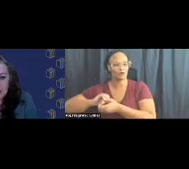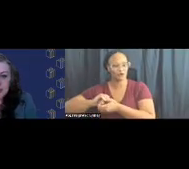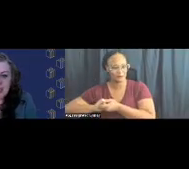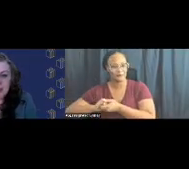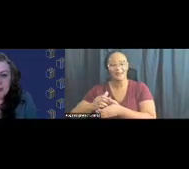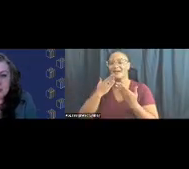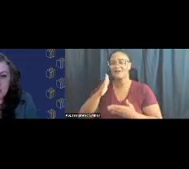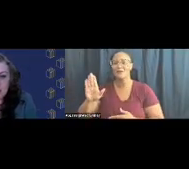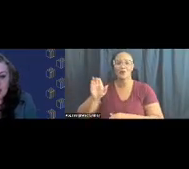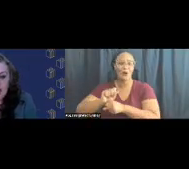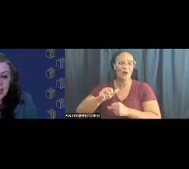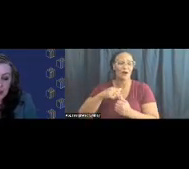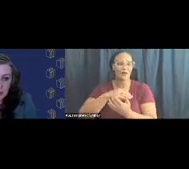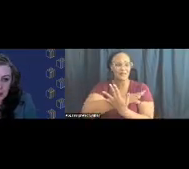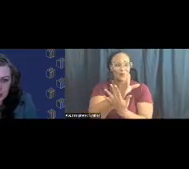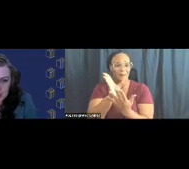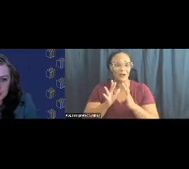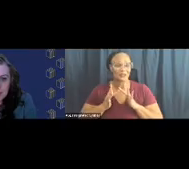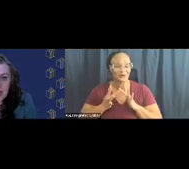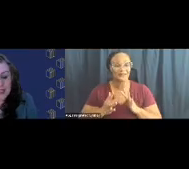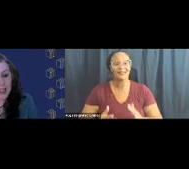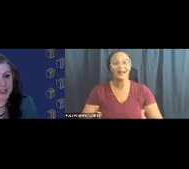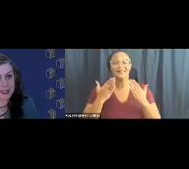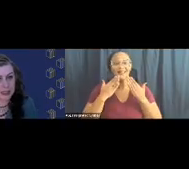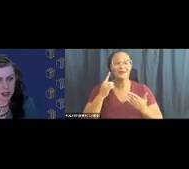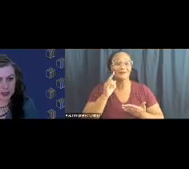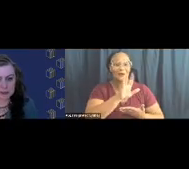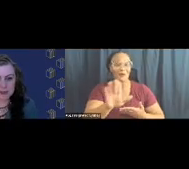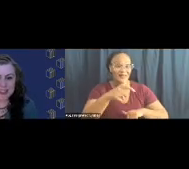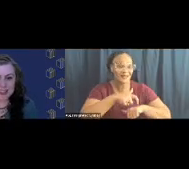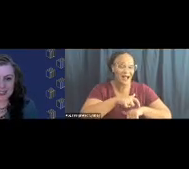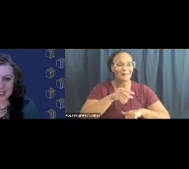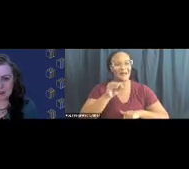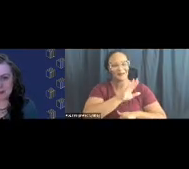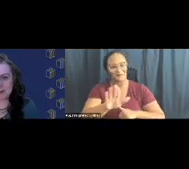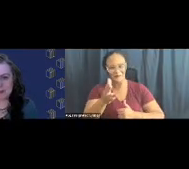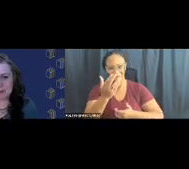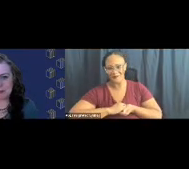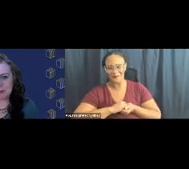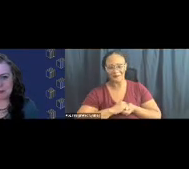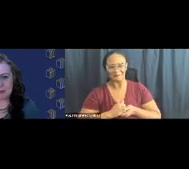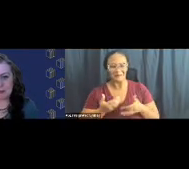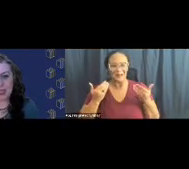thank you for your time and support and your partnership. Now, let's get started. Next slide.